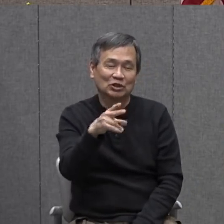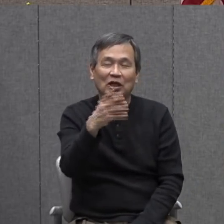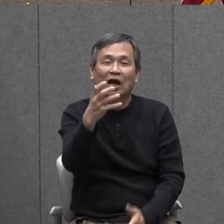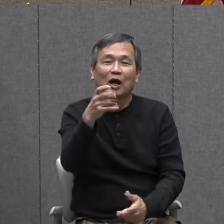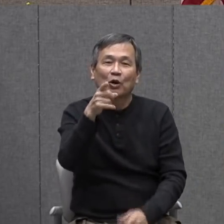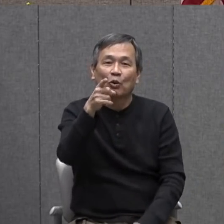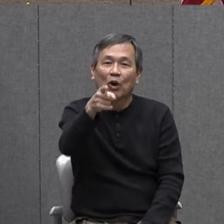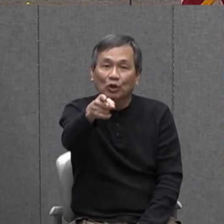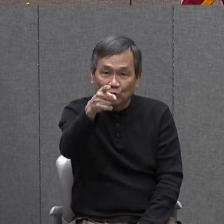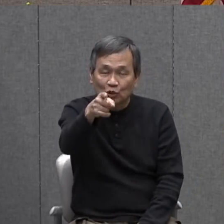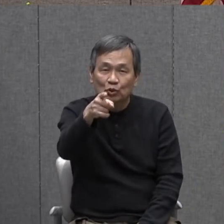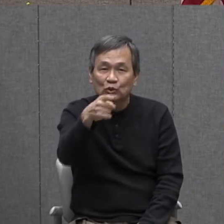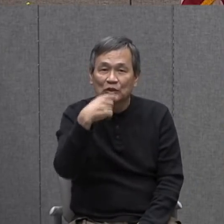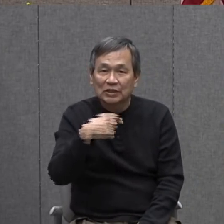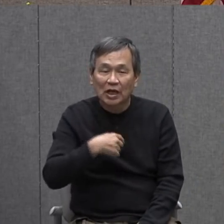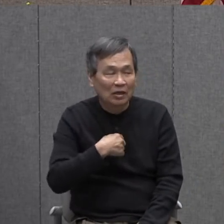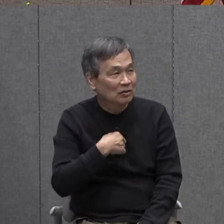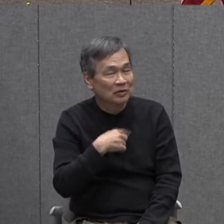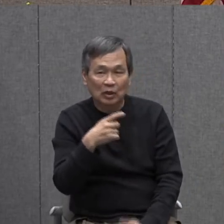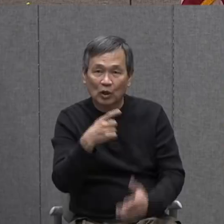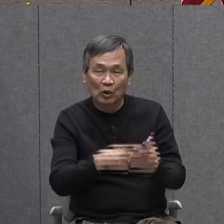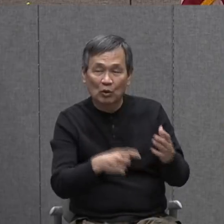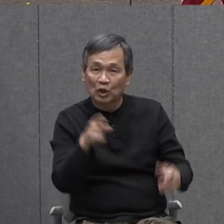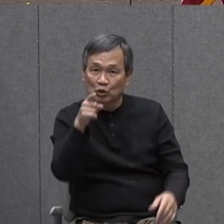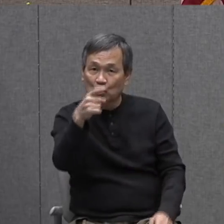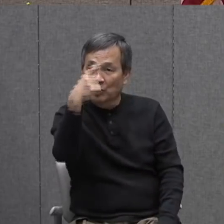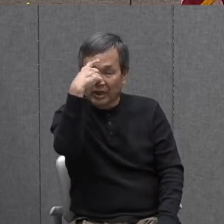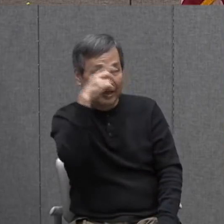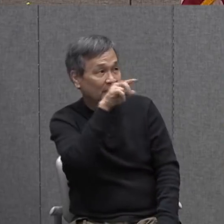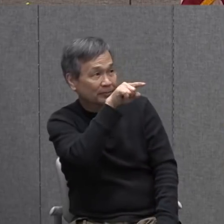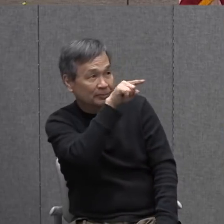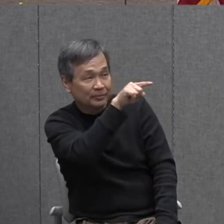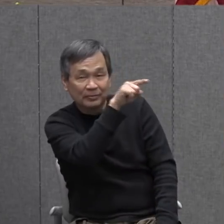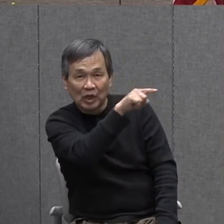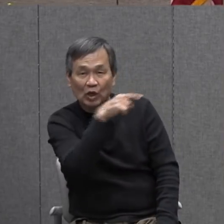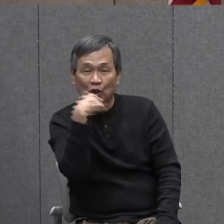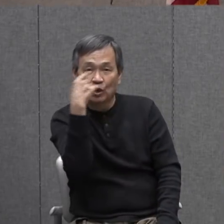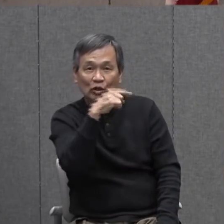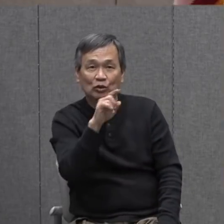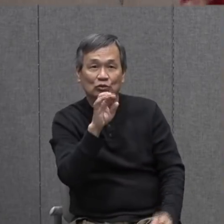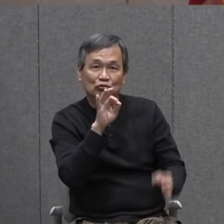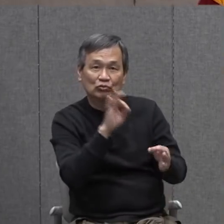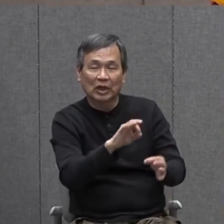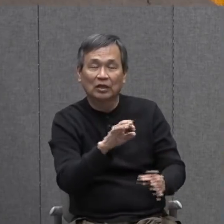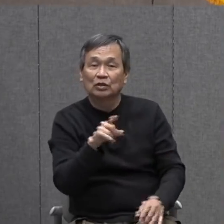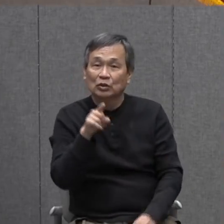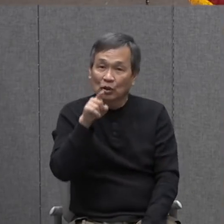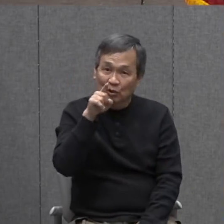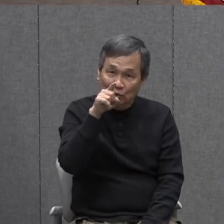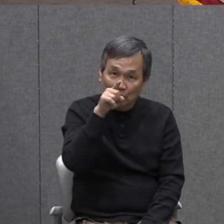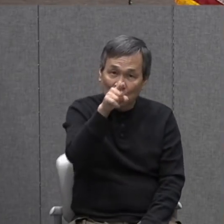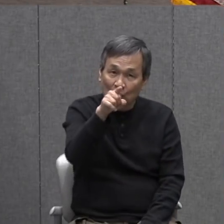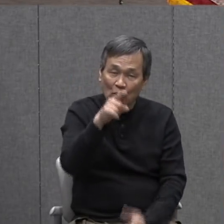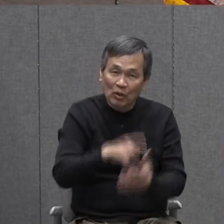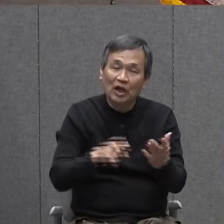that you think looks really accurate. Like look at your drawing and pick one thing that you think you did really well.